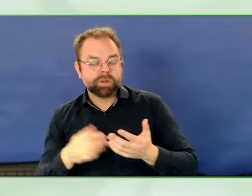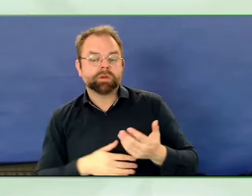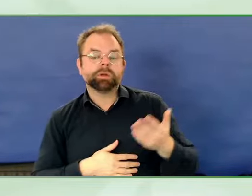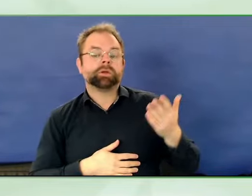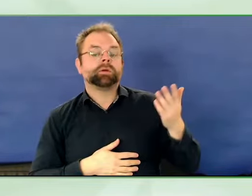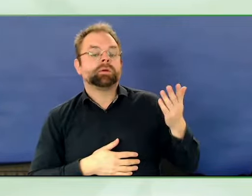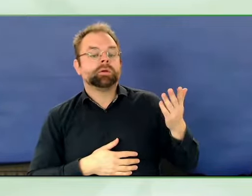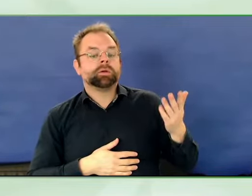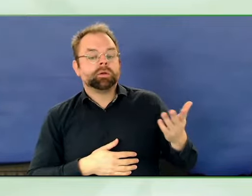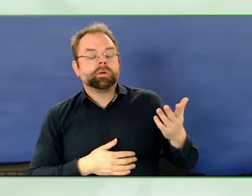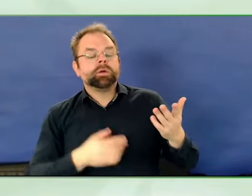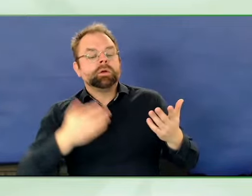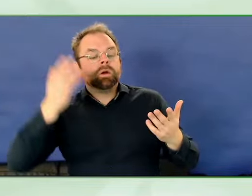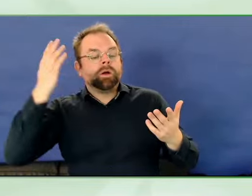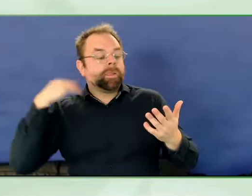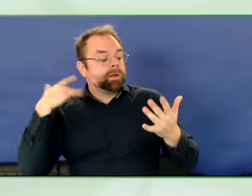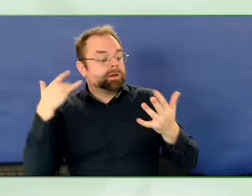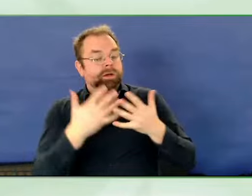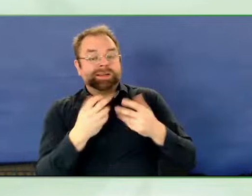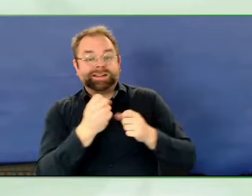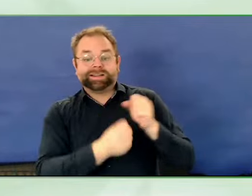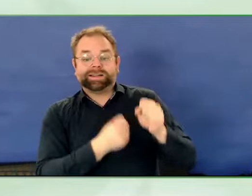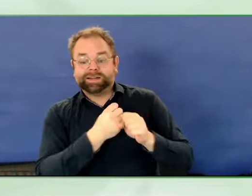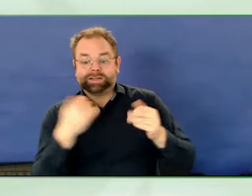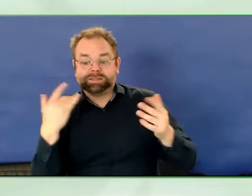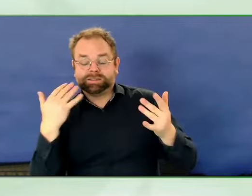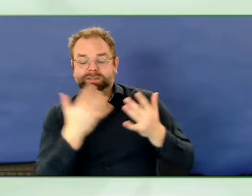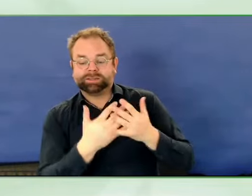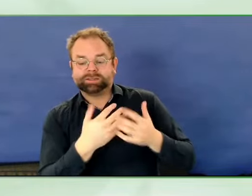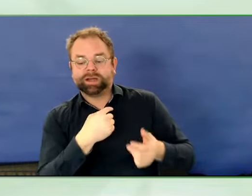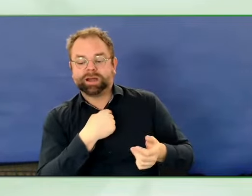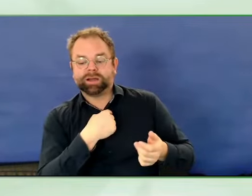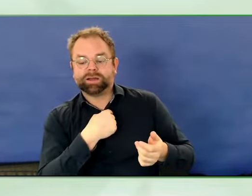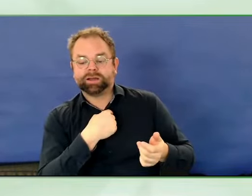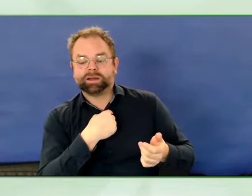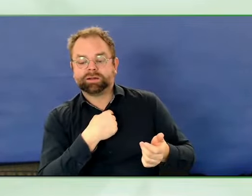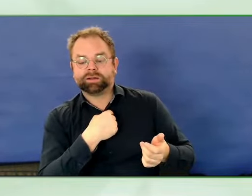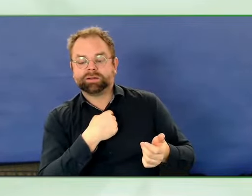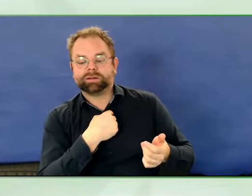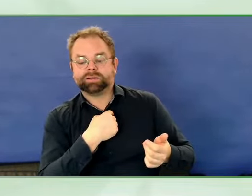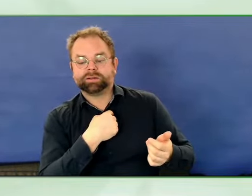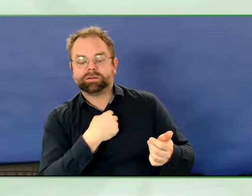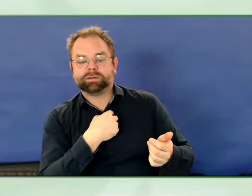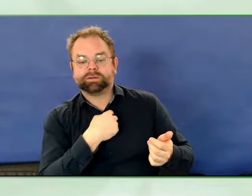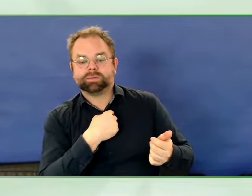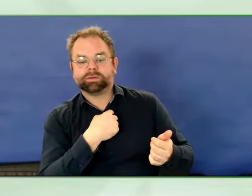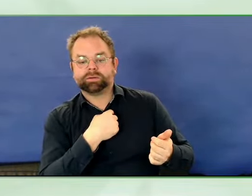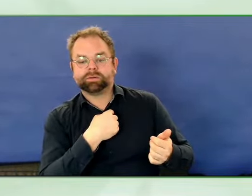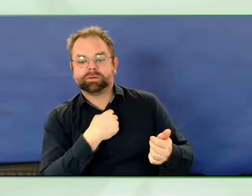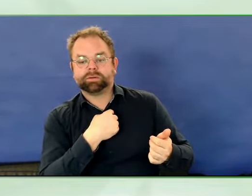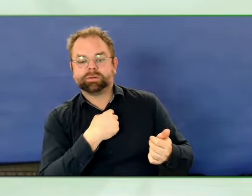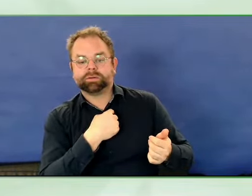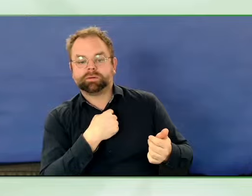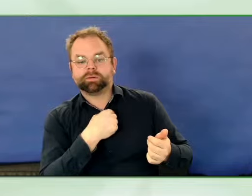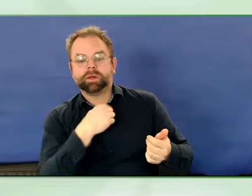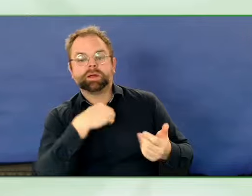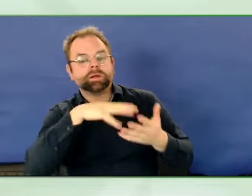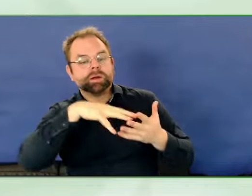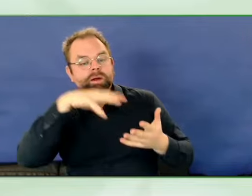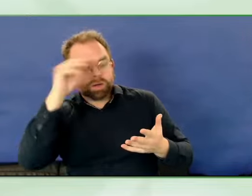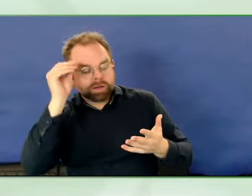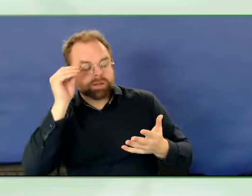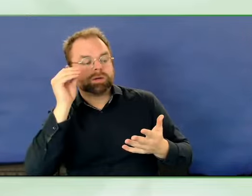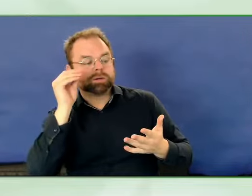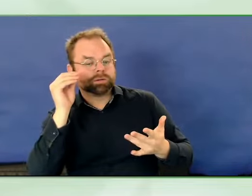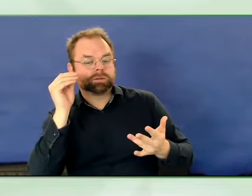You might hear that there was a great opportunity